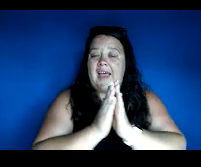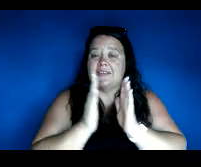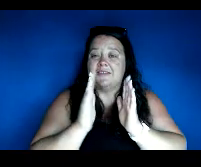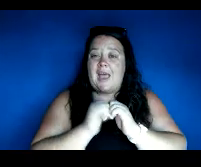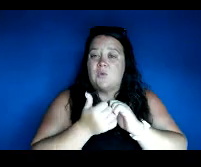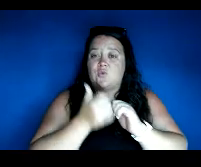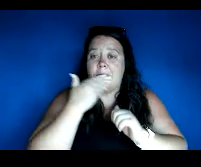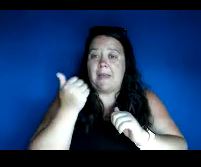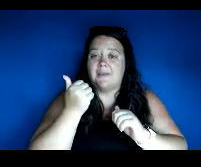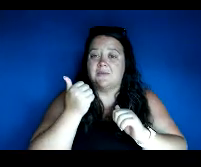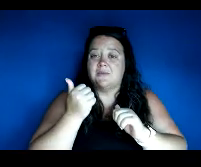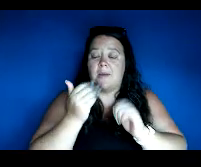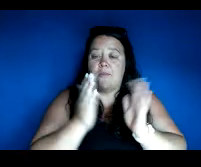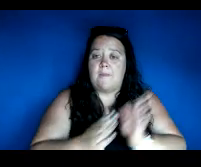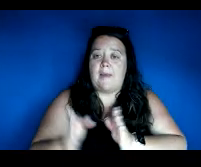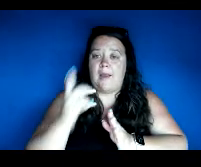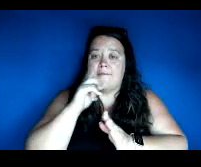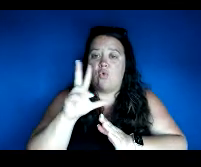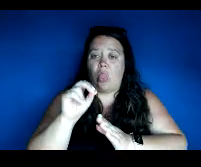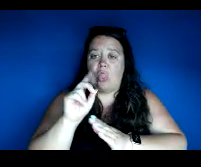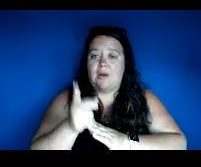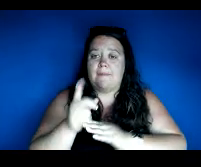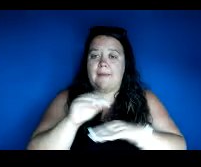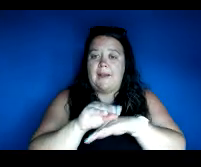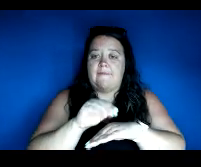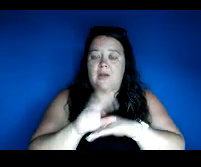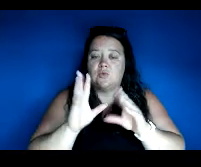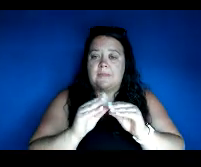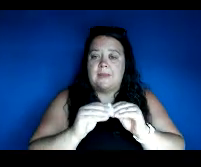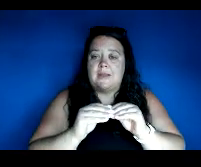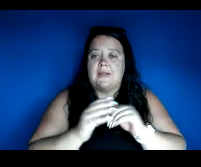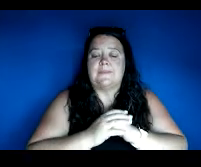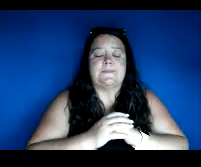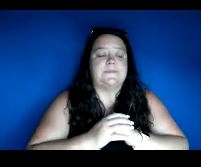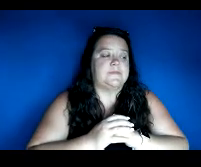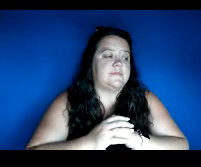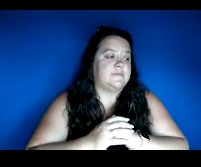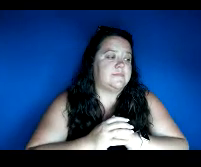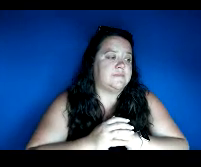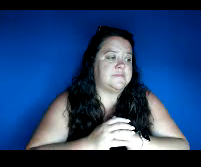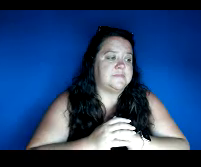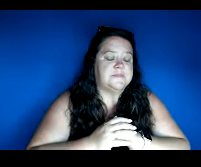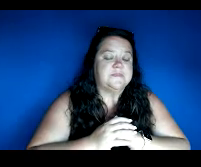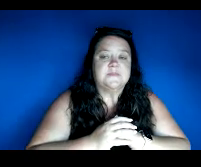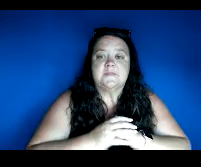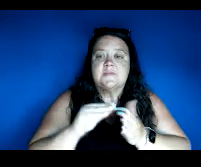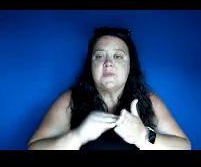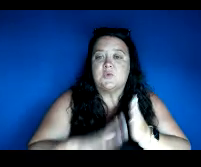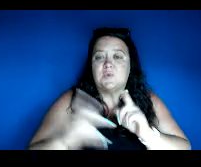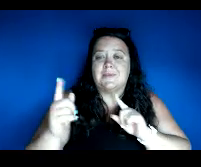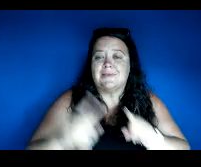You know, I would say students come to that meeting with all different types of preparation. I wouldn't worry too much about it.